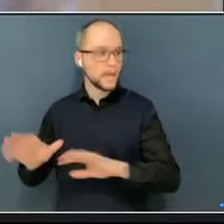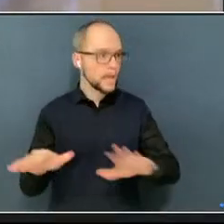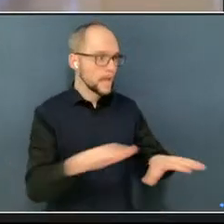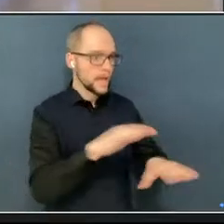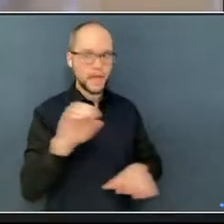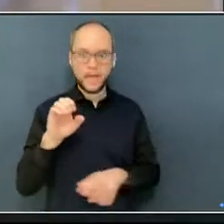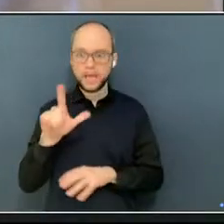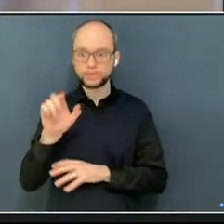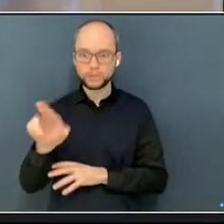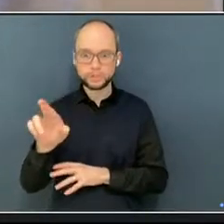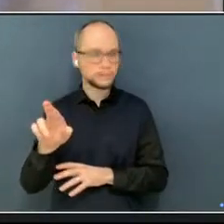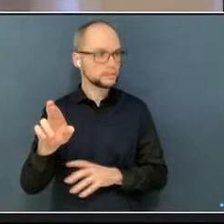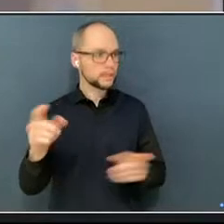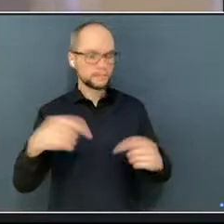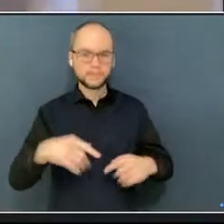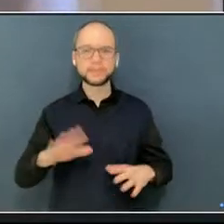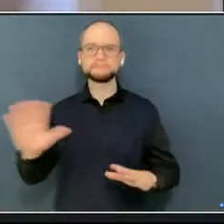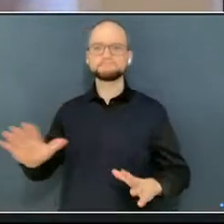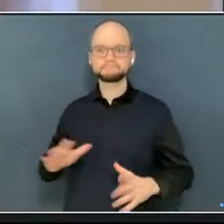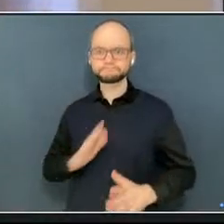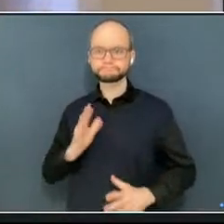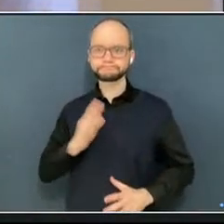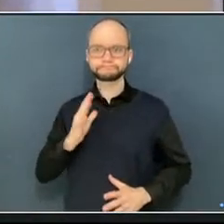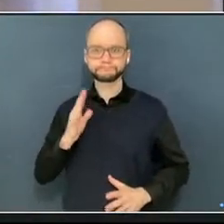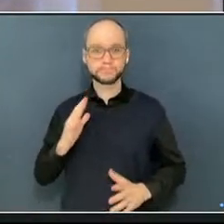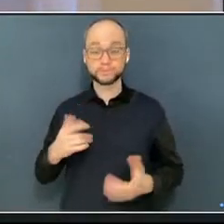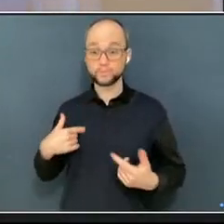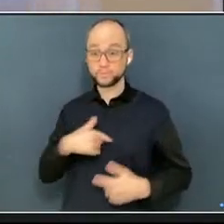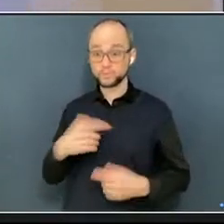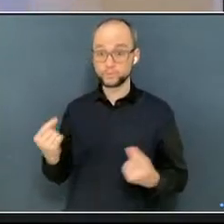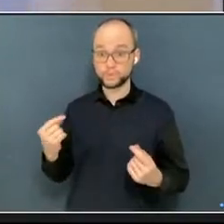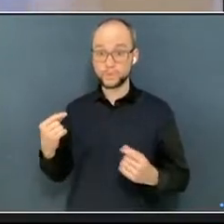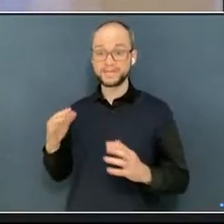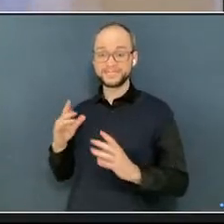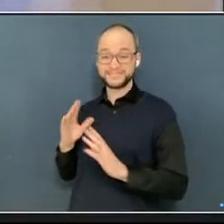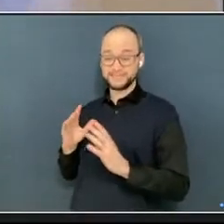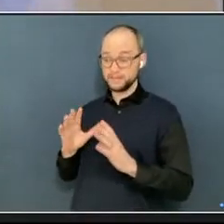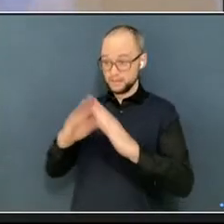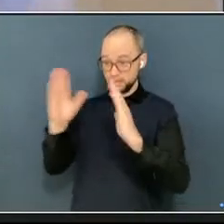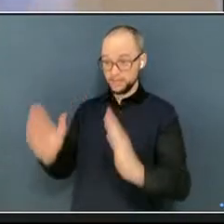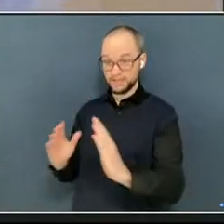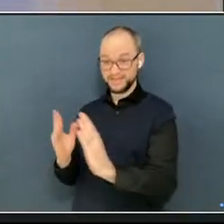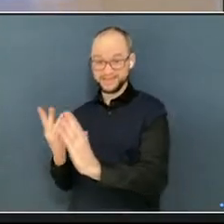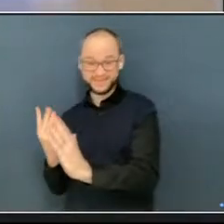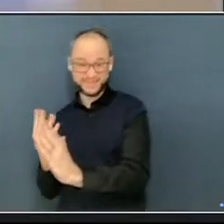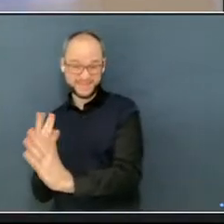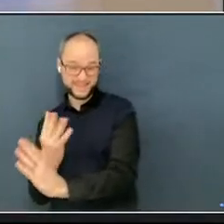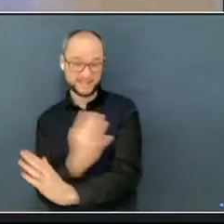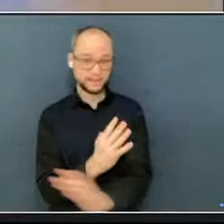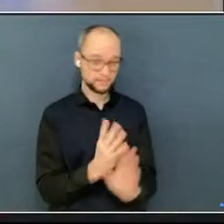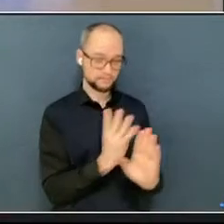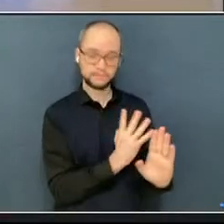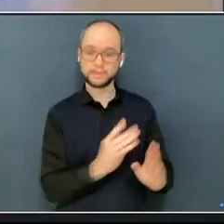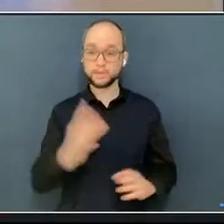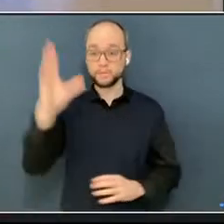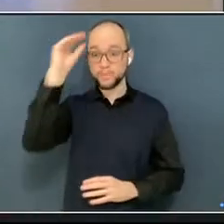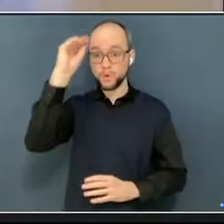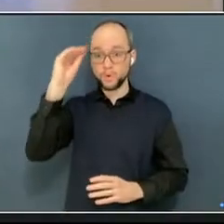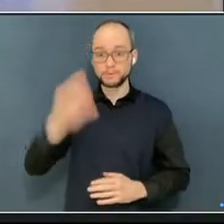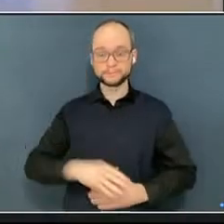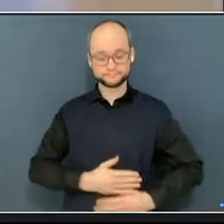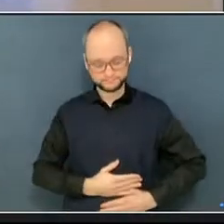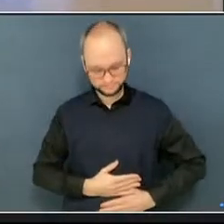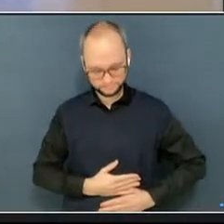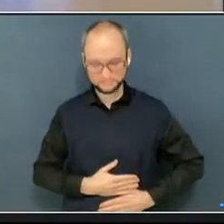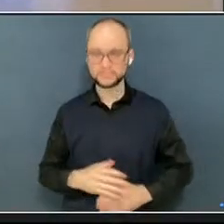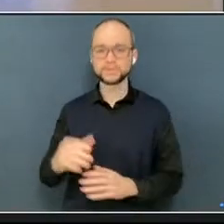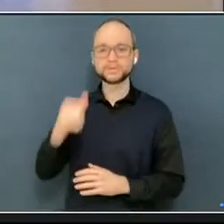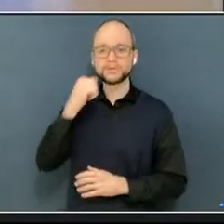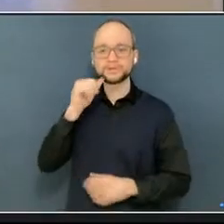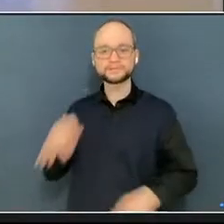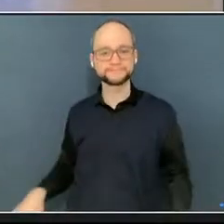your manners, we would run outside, stand by the road, the boys to bow, the girls to curtsy. I had